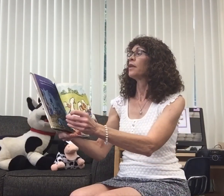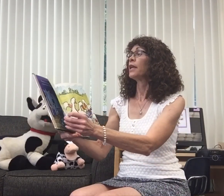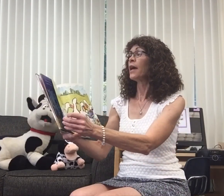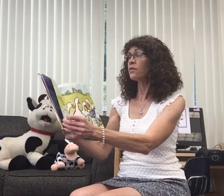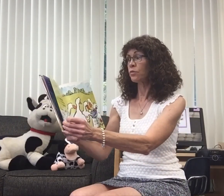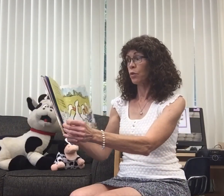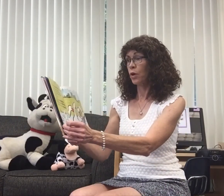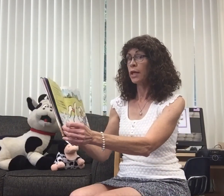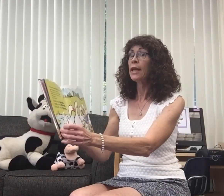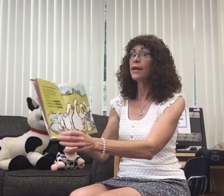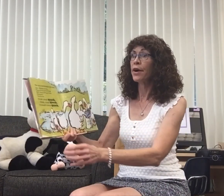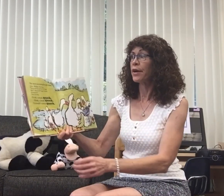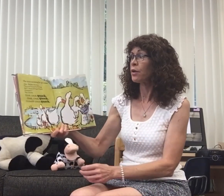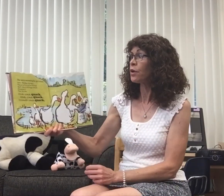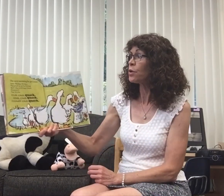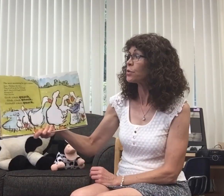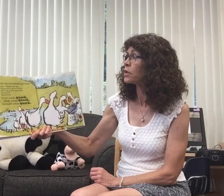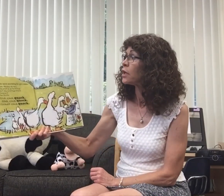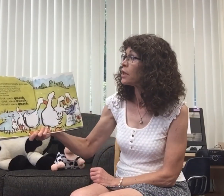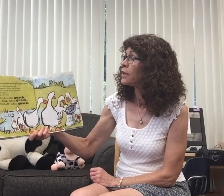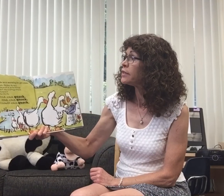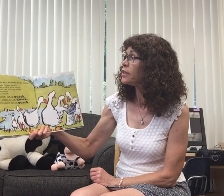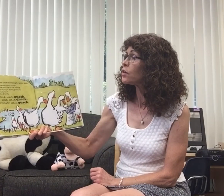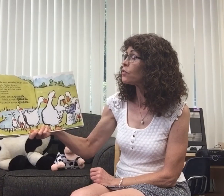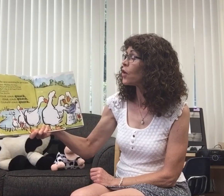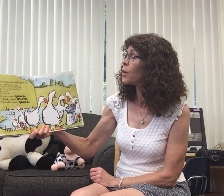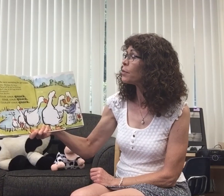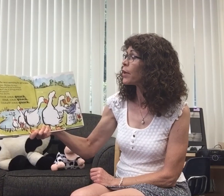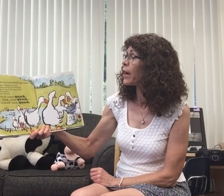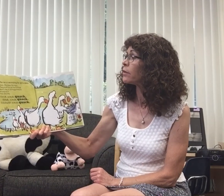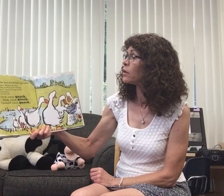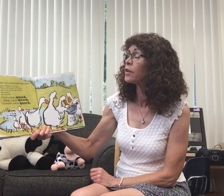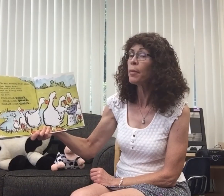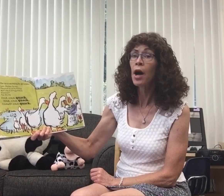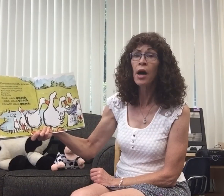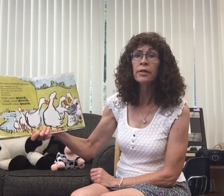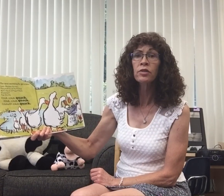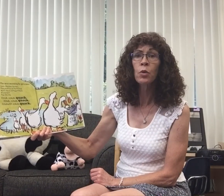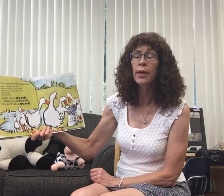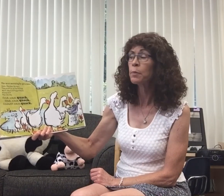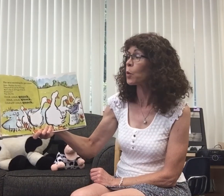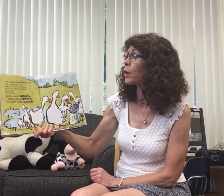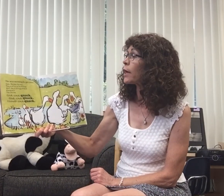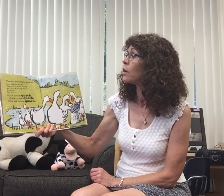The next morning, he got a note. "Dear Farmer Brown, The pond is quite boring.